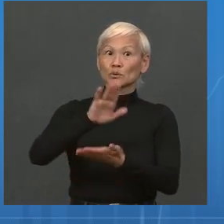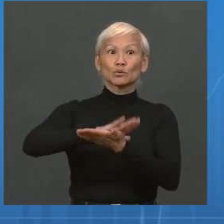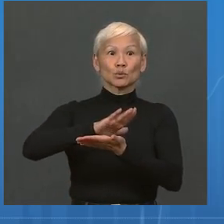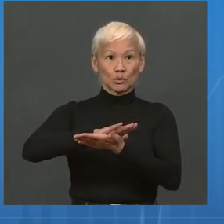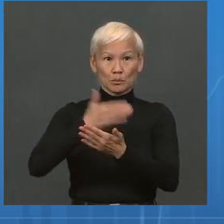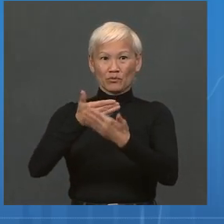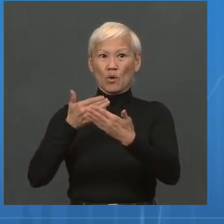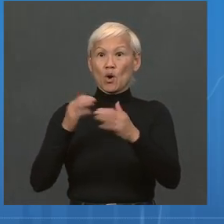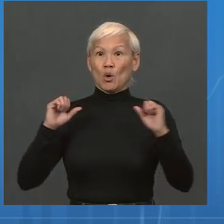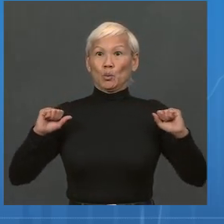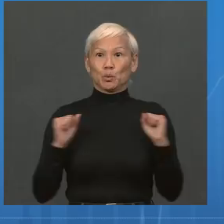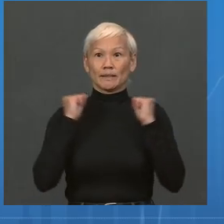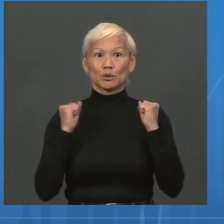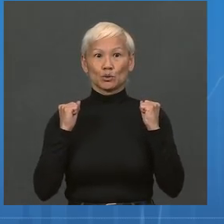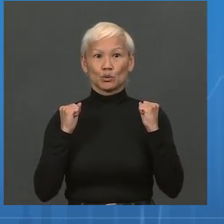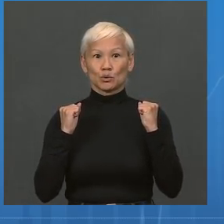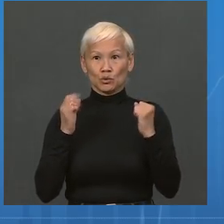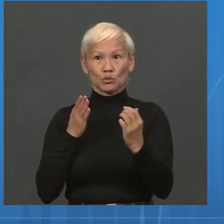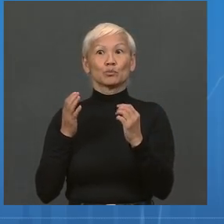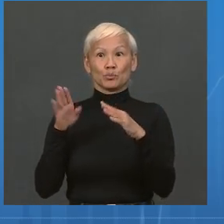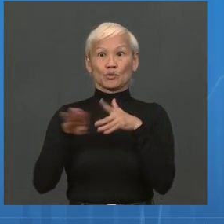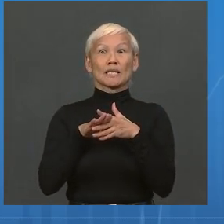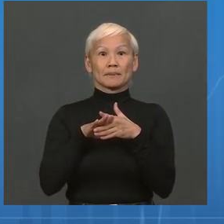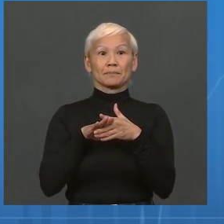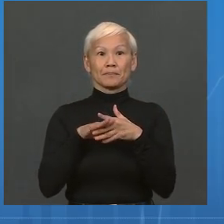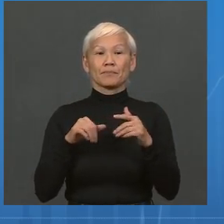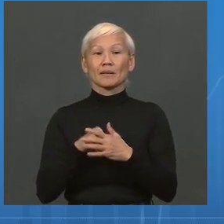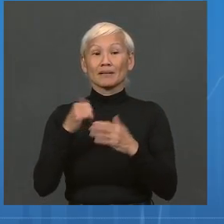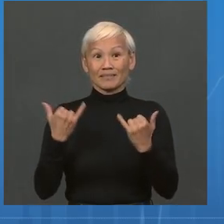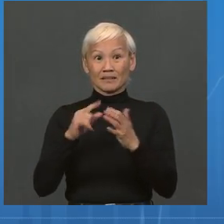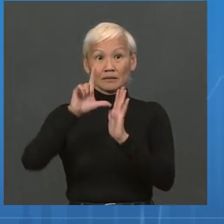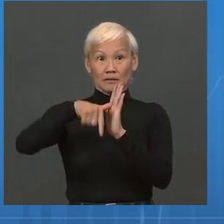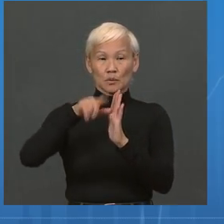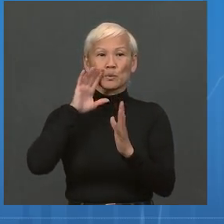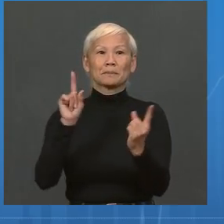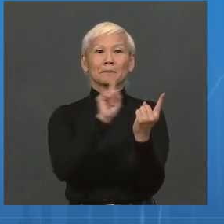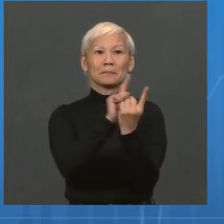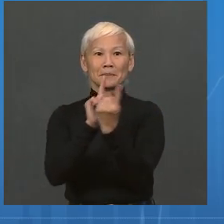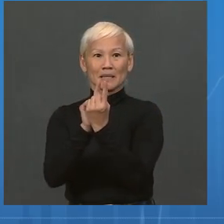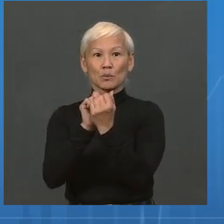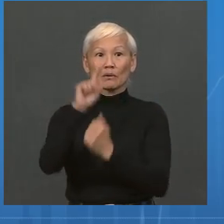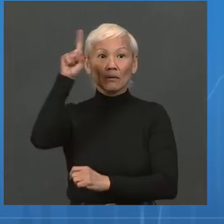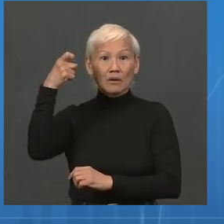Later today, we'll be meeting with governors' offices, state and local health departments, community health centers,